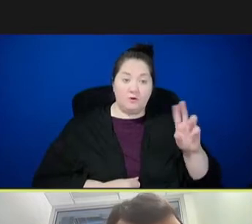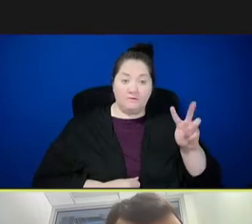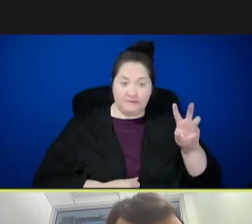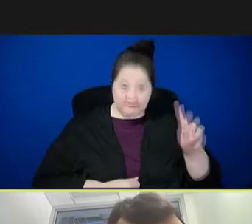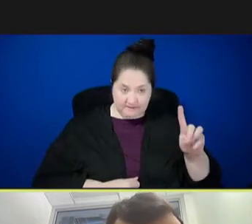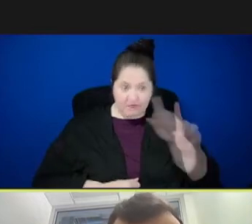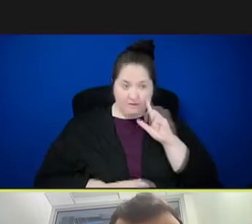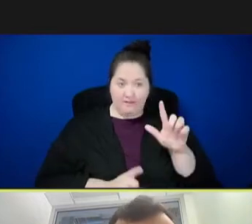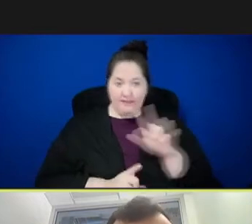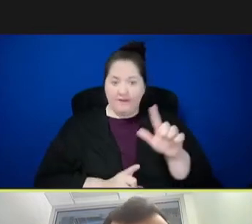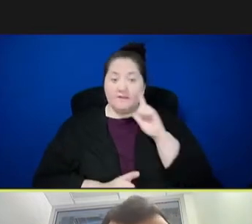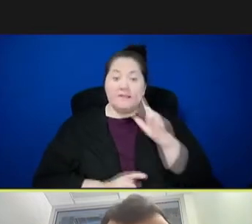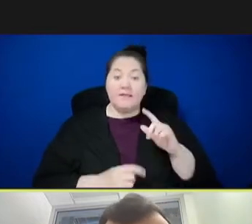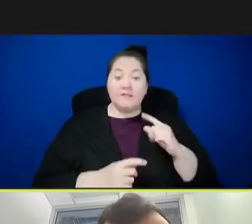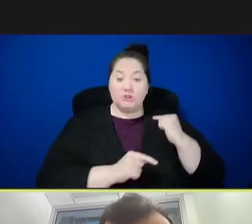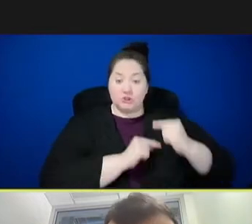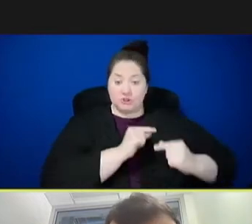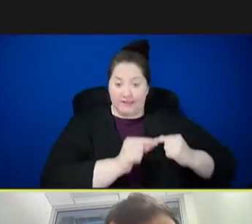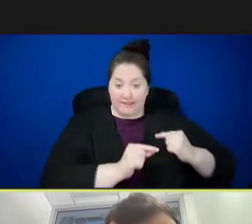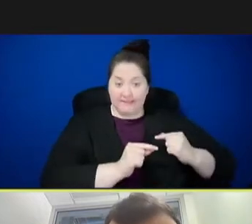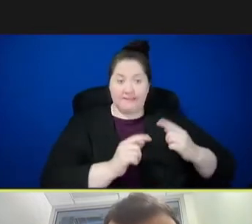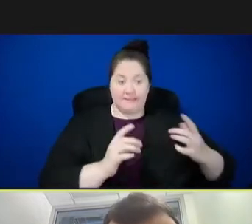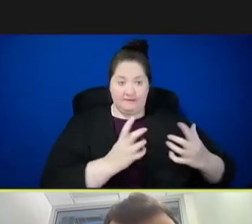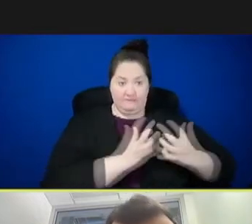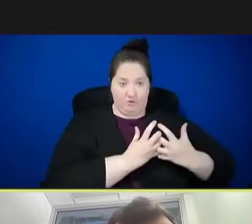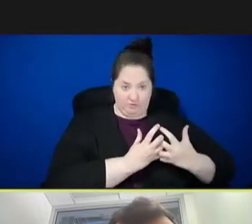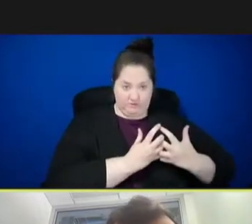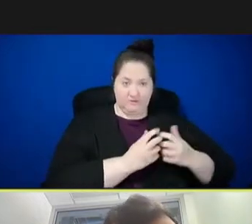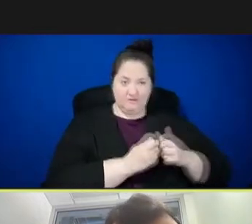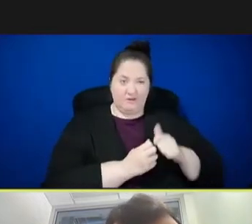fused. And this was done in collaboration with David Veesler's lab here. In the center here,